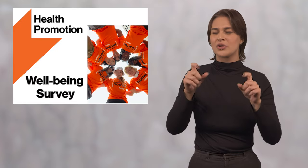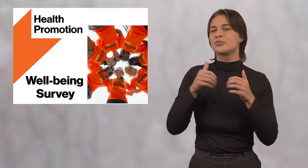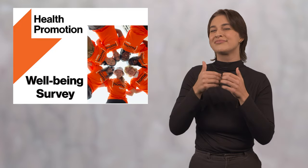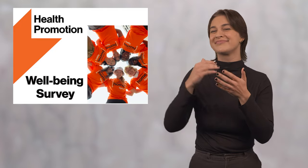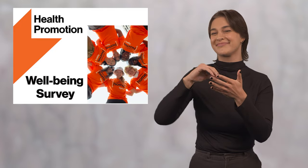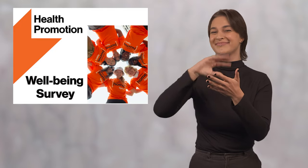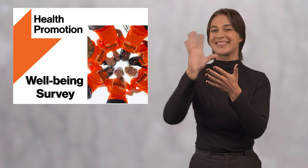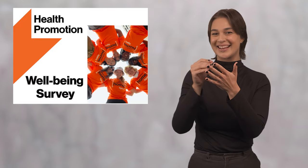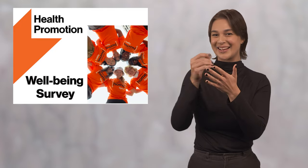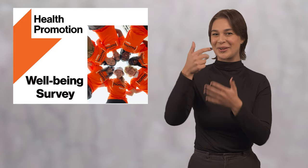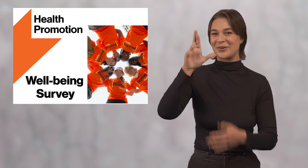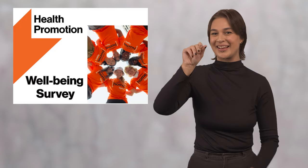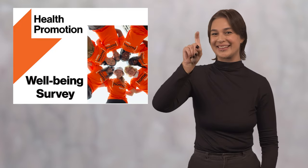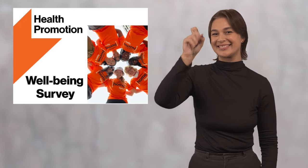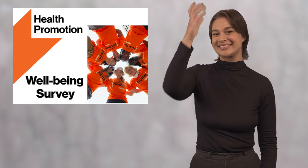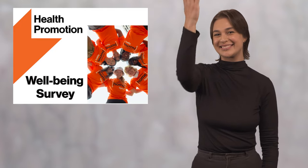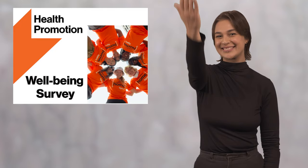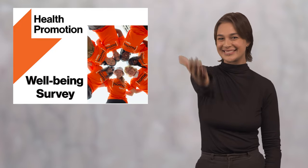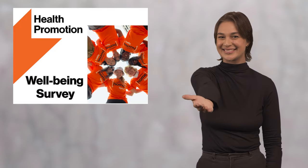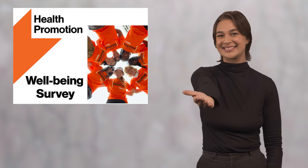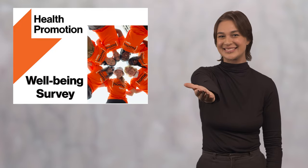Learn more about the Well-being Survey by scanning the QR code.